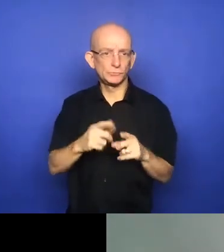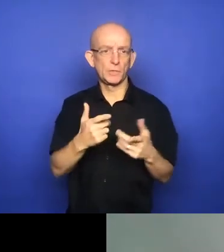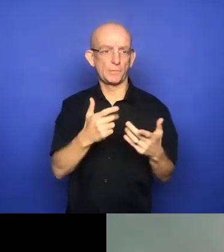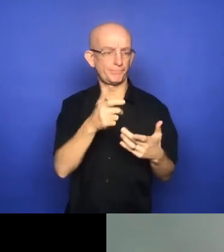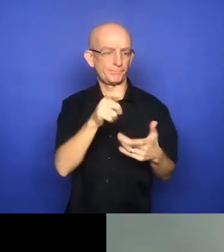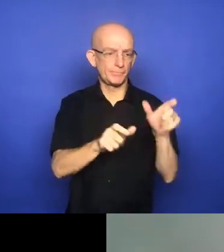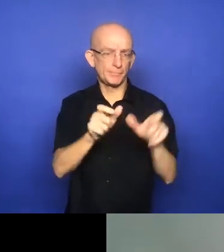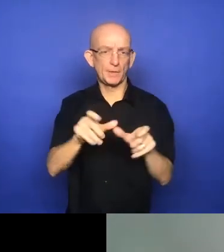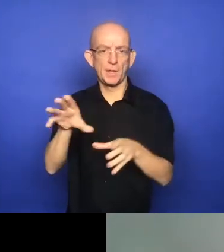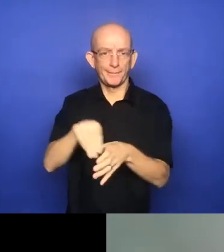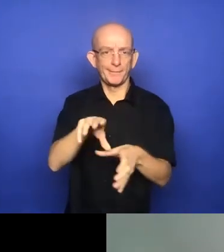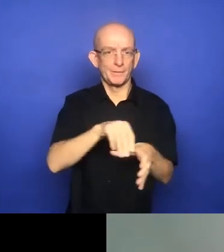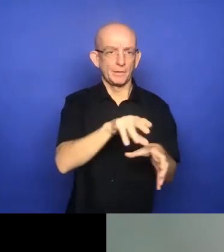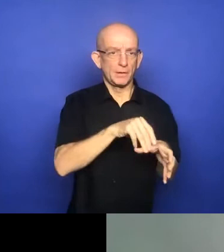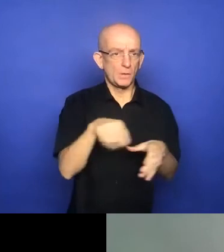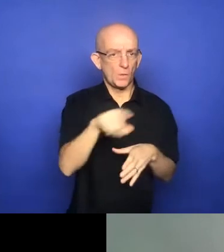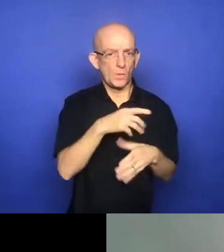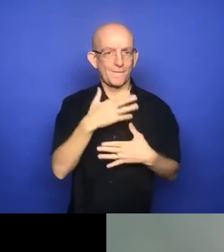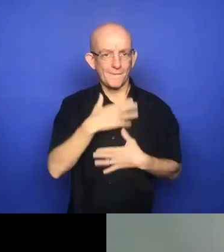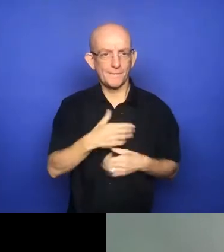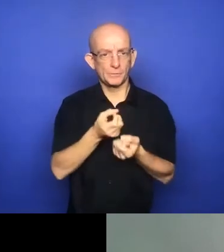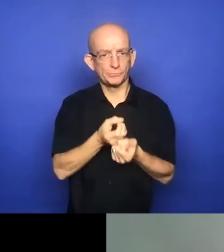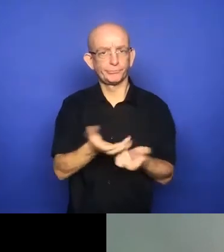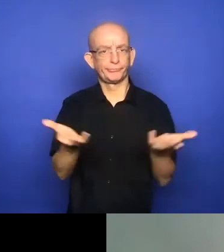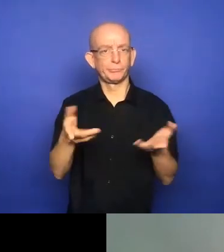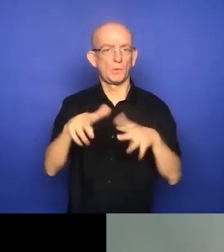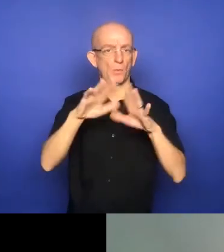multistakeholder initiative working to increase inclusive